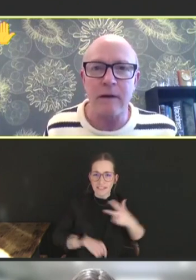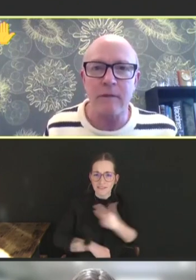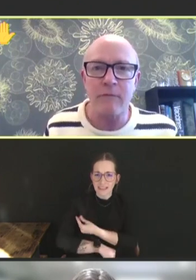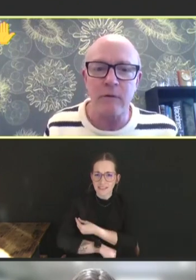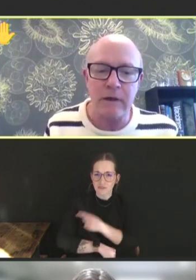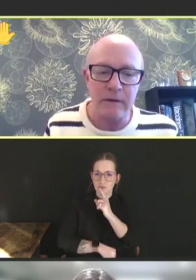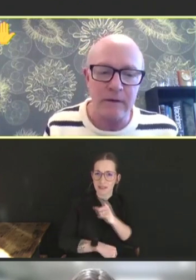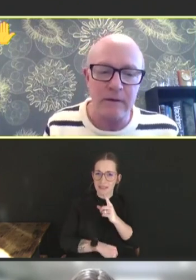rates.